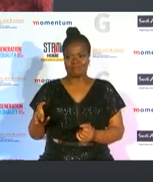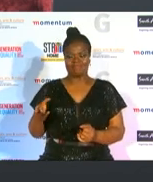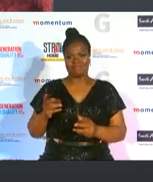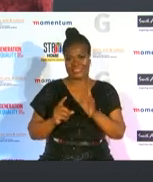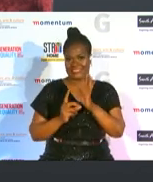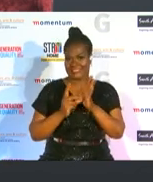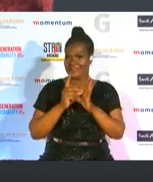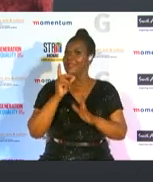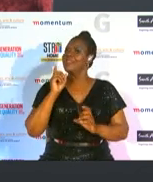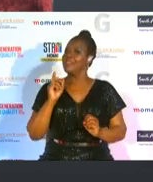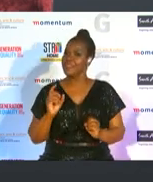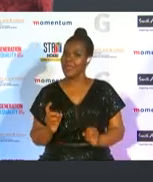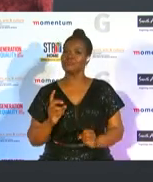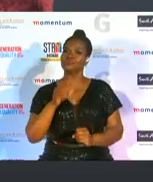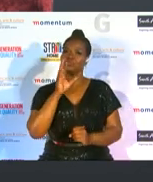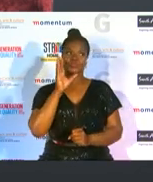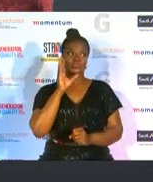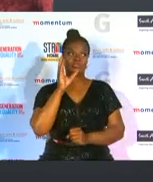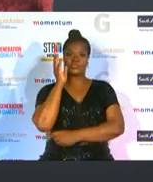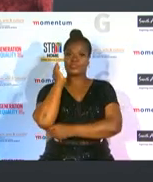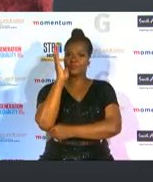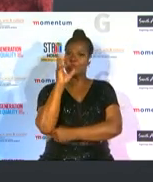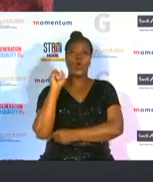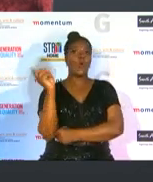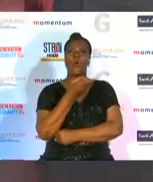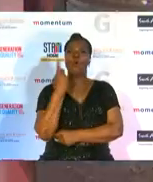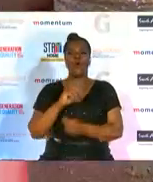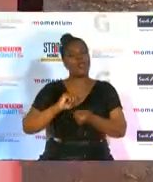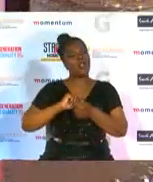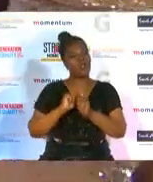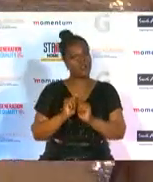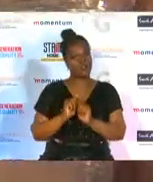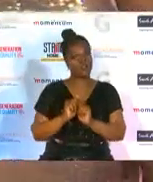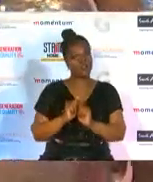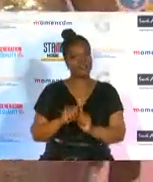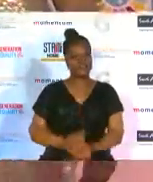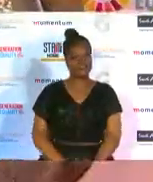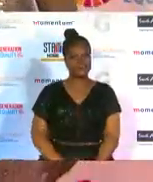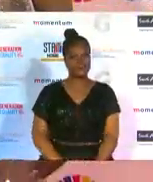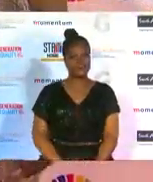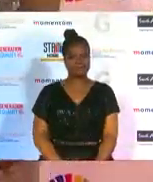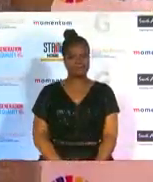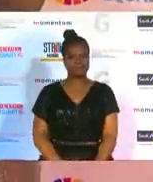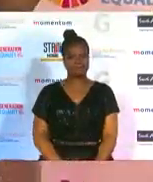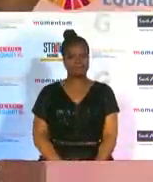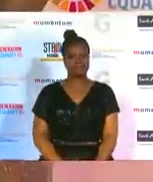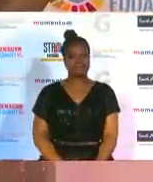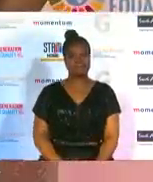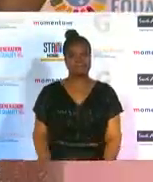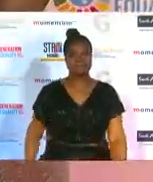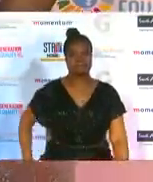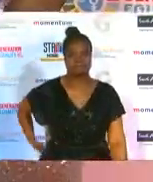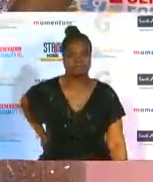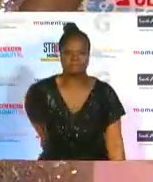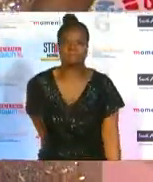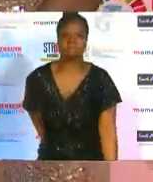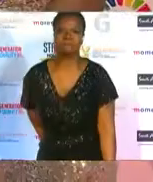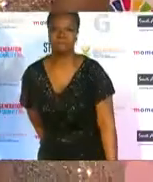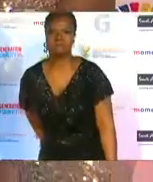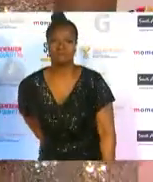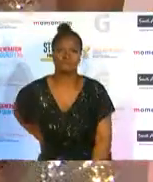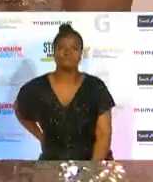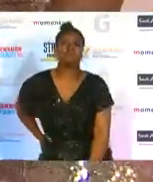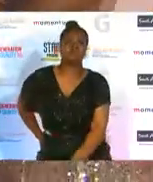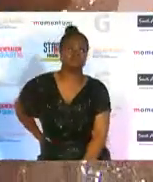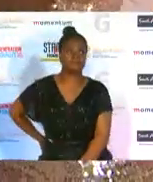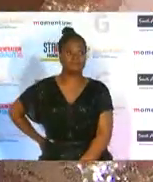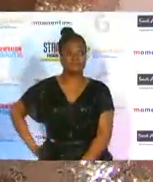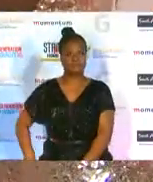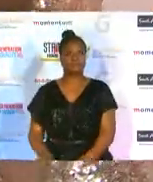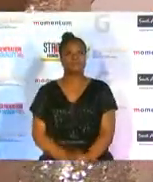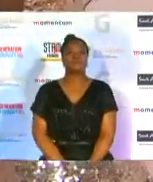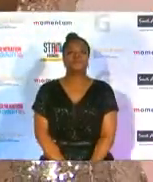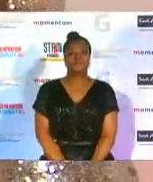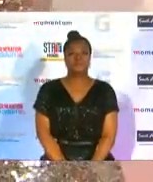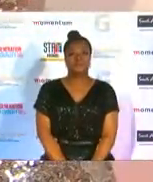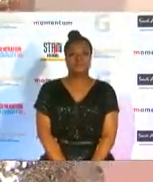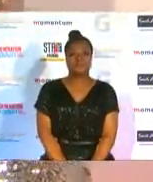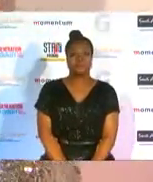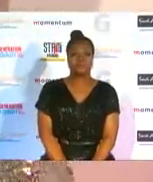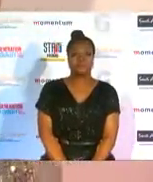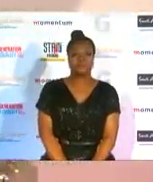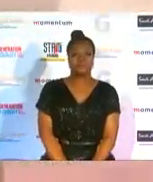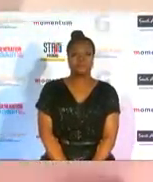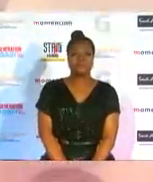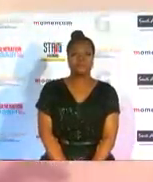recognizable speaker on all things women's football